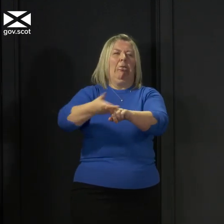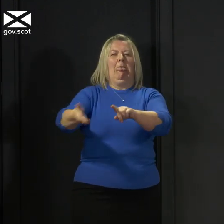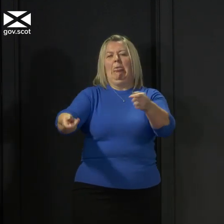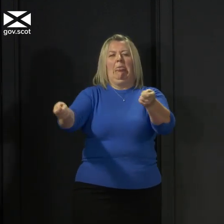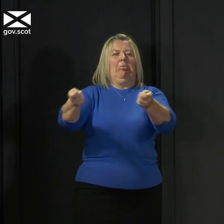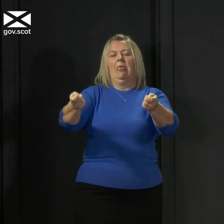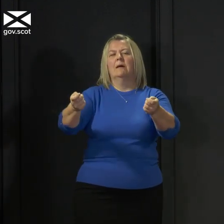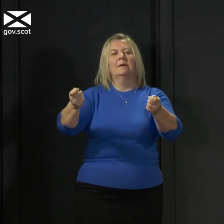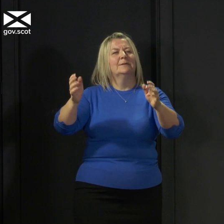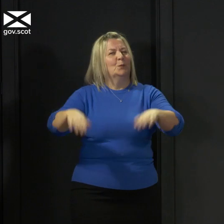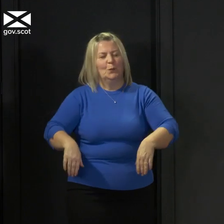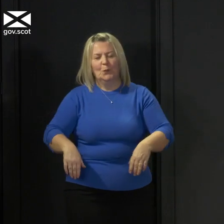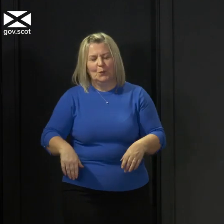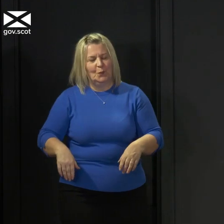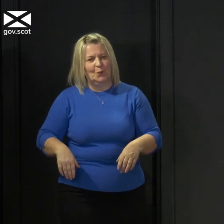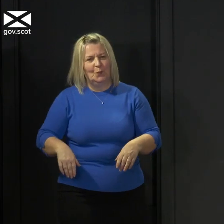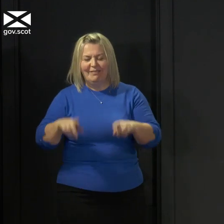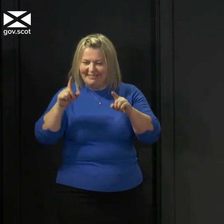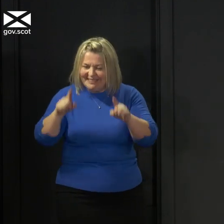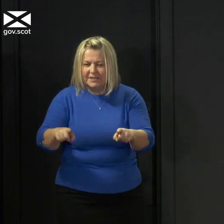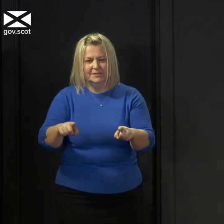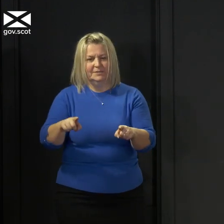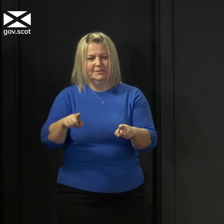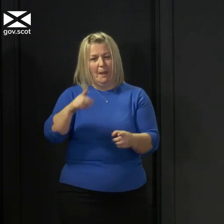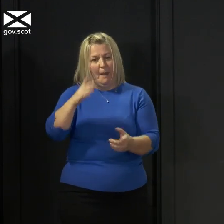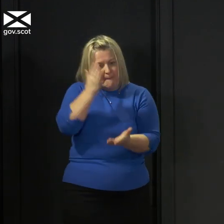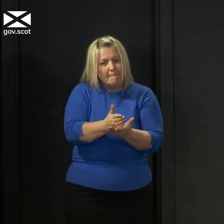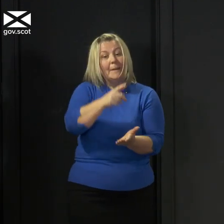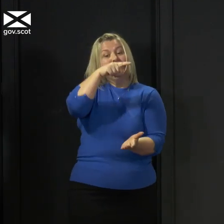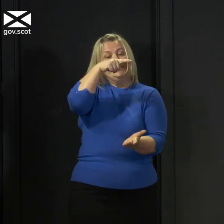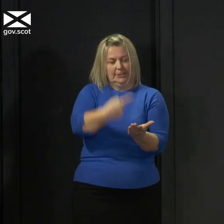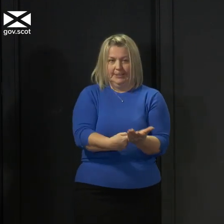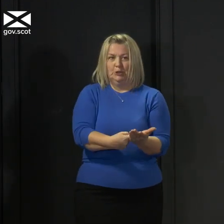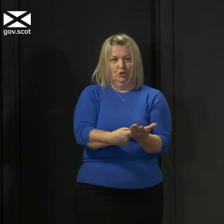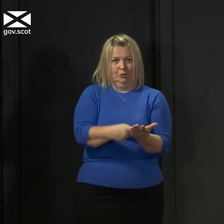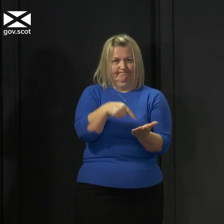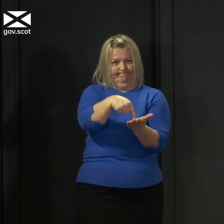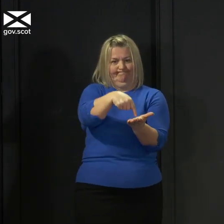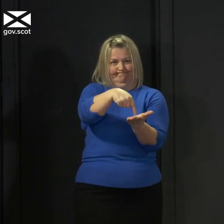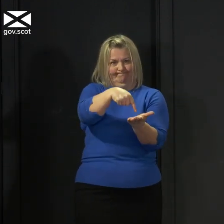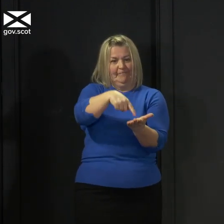is about taking the rate decisions as far as any of us can do in the right way